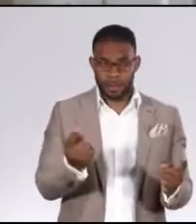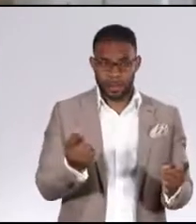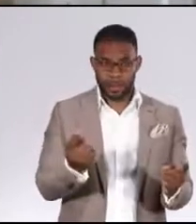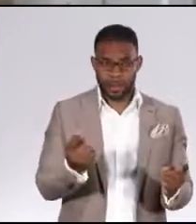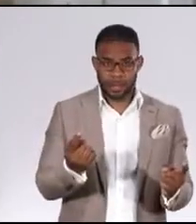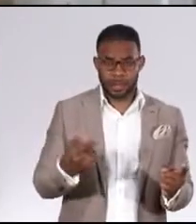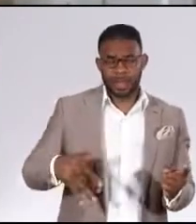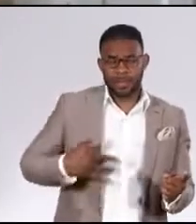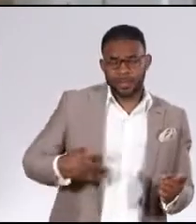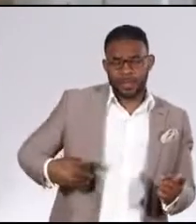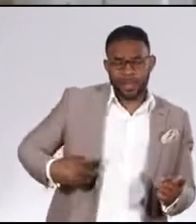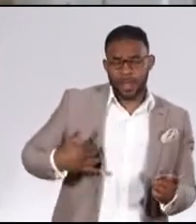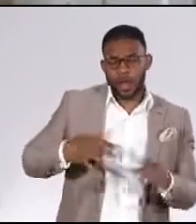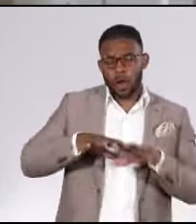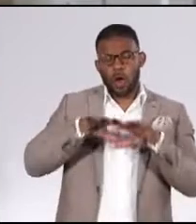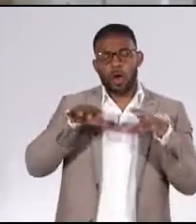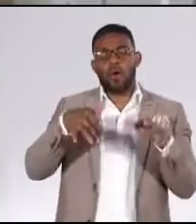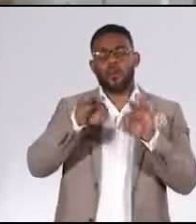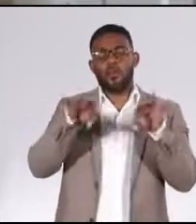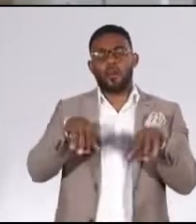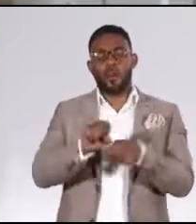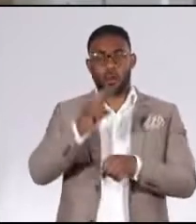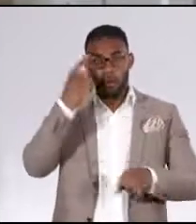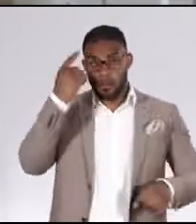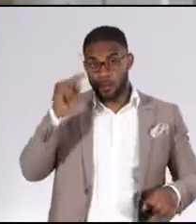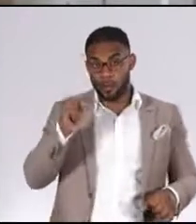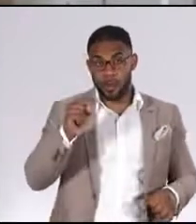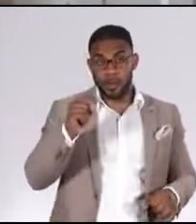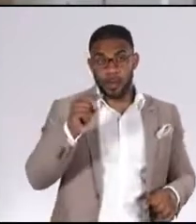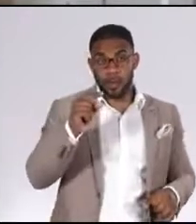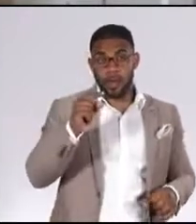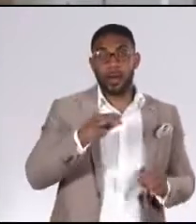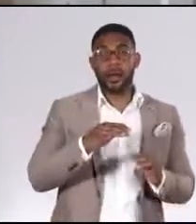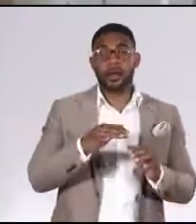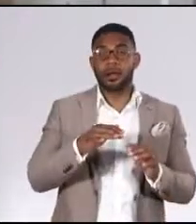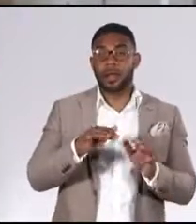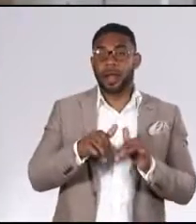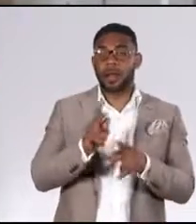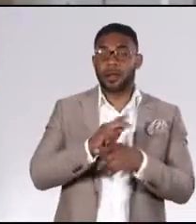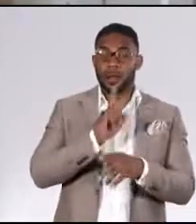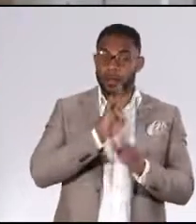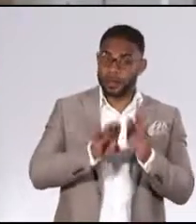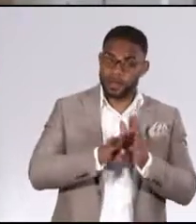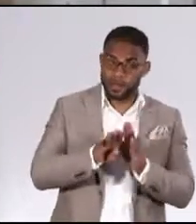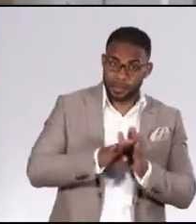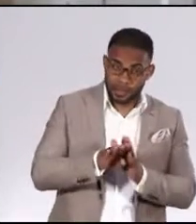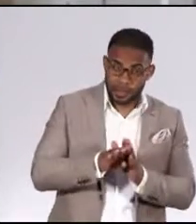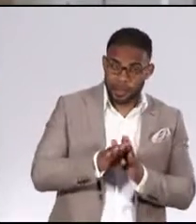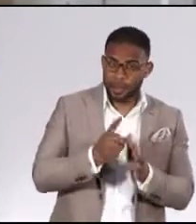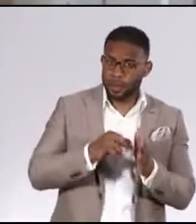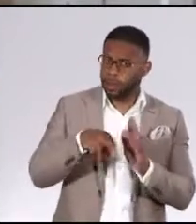uh the overall framework for uh for how products are developed, um what role the sda plays,